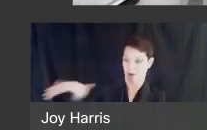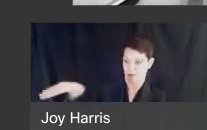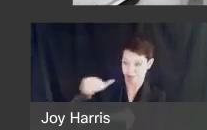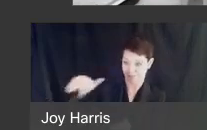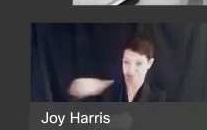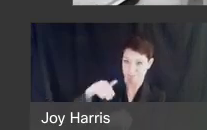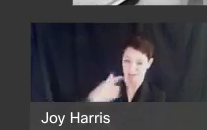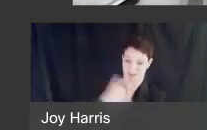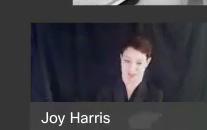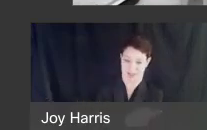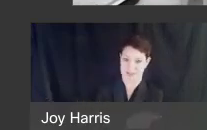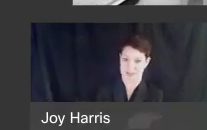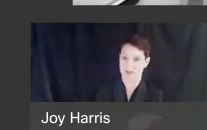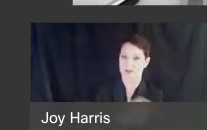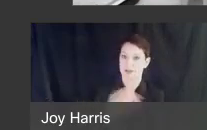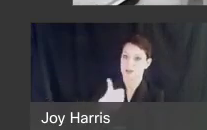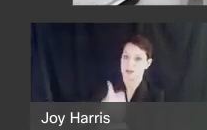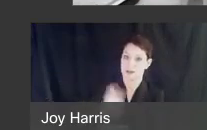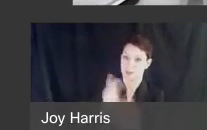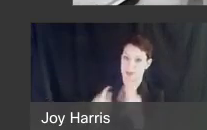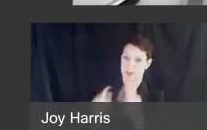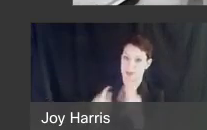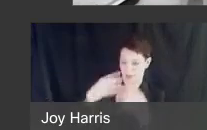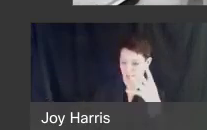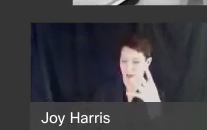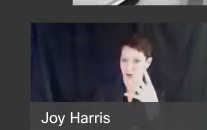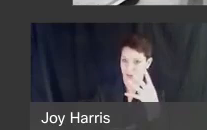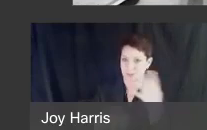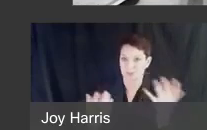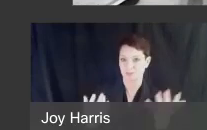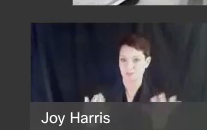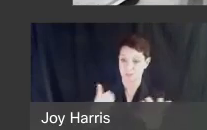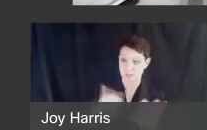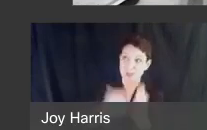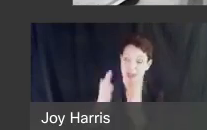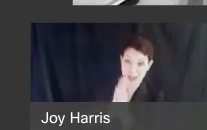the individuals in our line and we have requested that we get more doses.